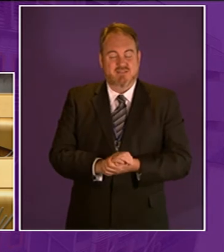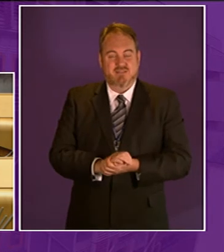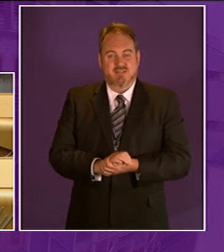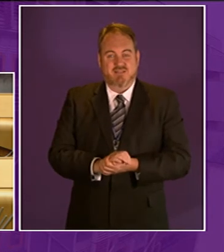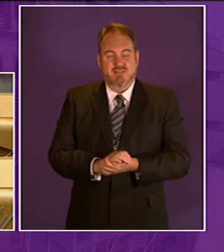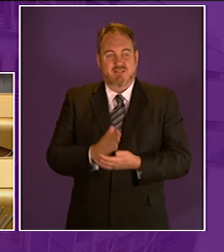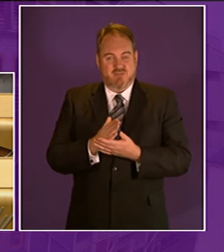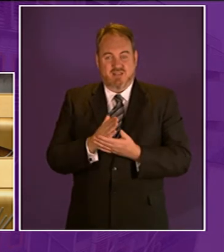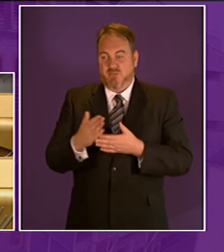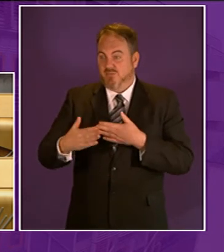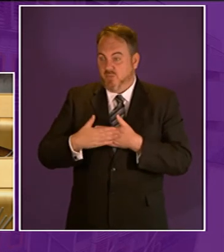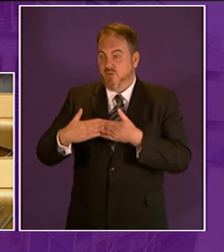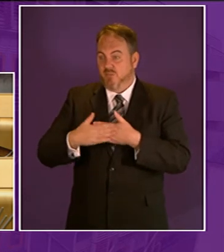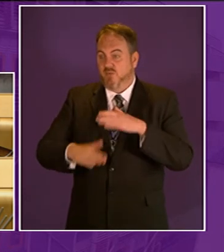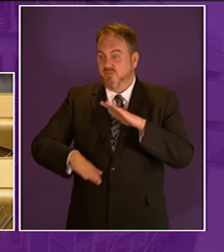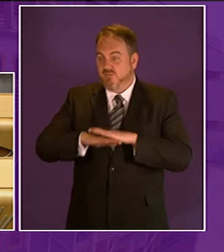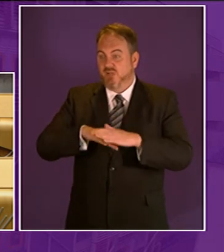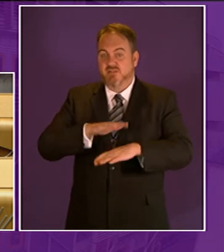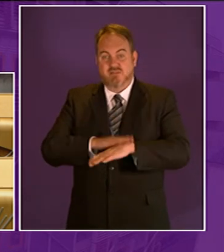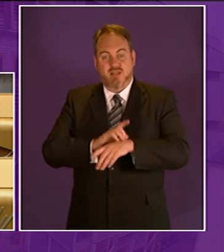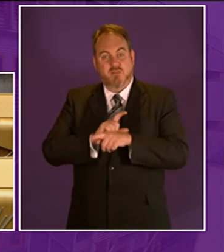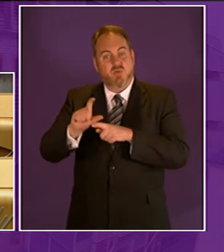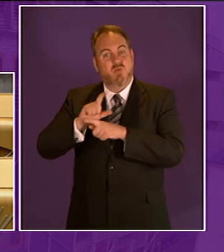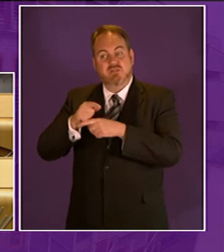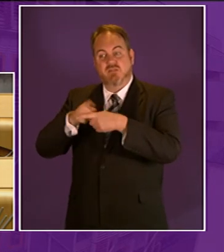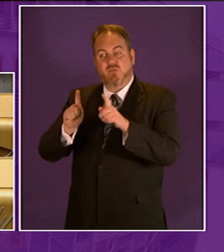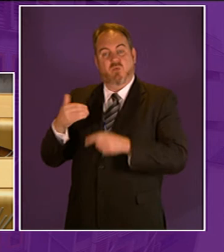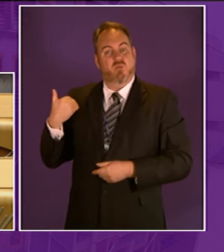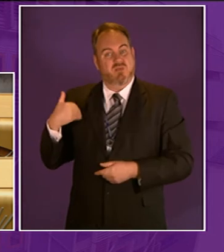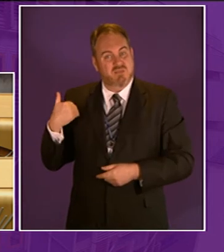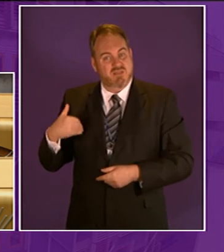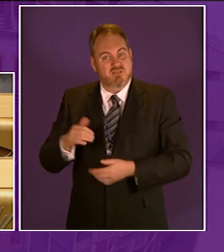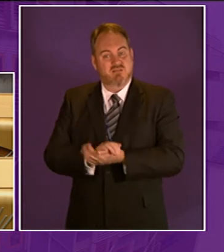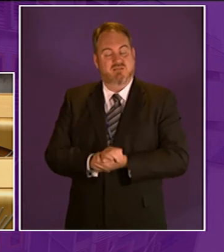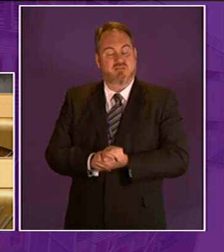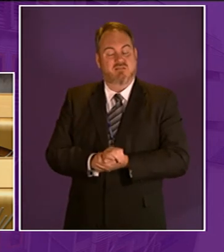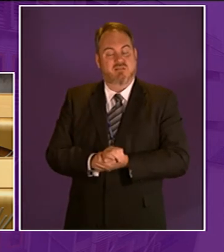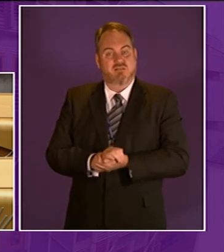more full-time courses for women; we have secured the third-lowest youth unemployment